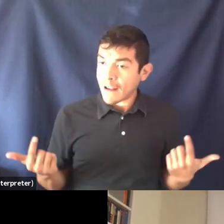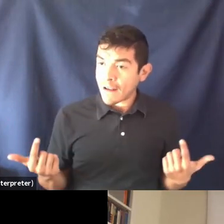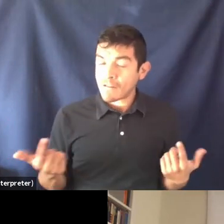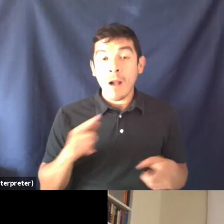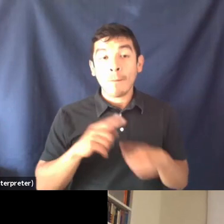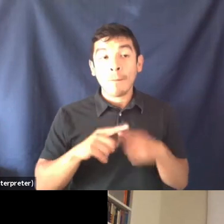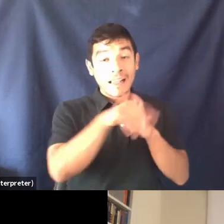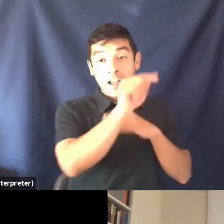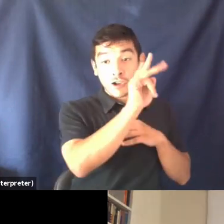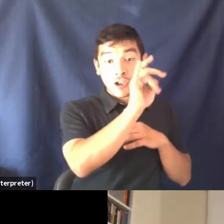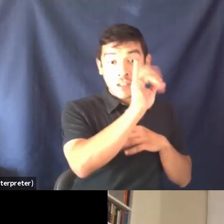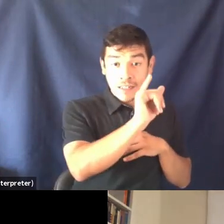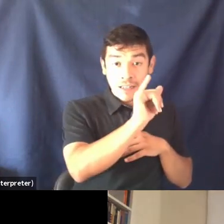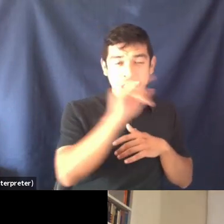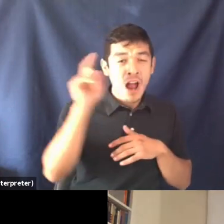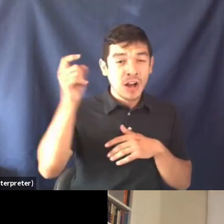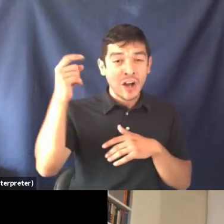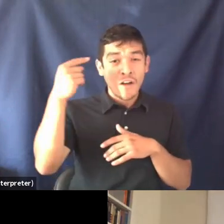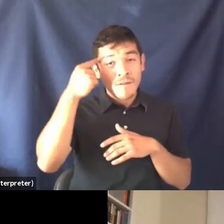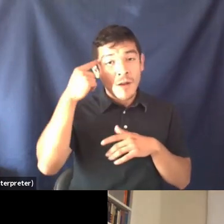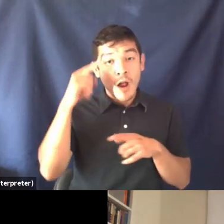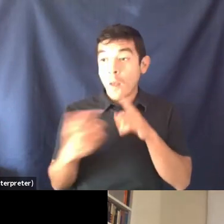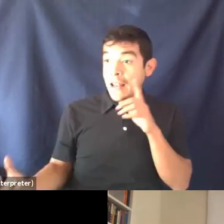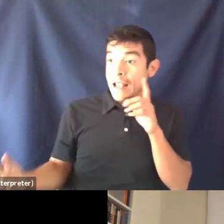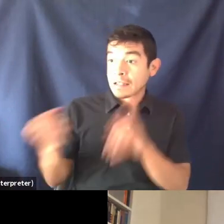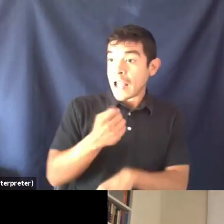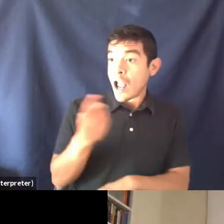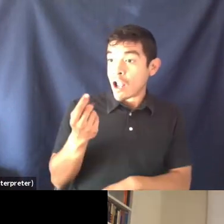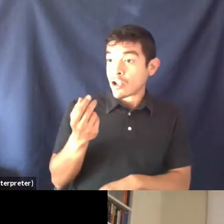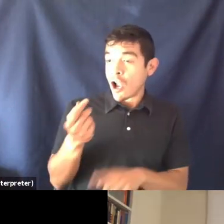when they take the dogs to vaccinate them, but legally, and whether they do this or not, you know